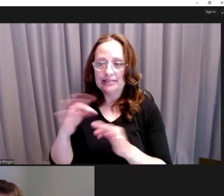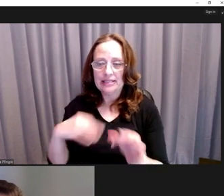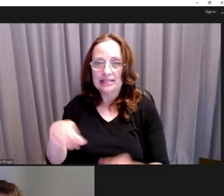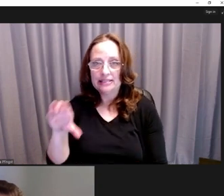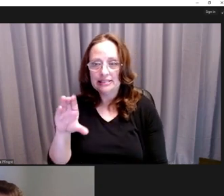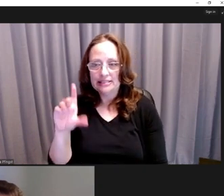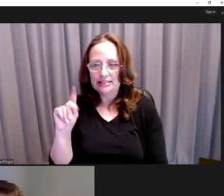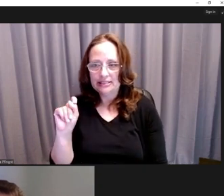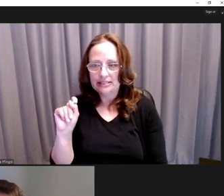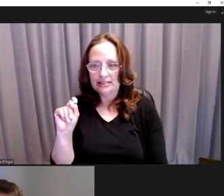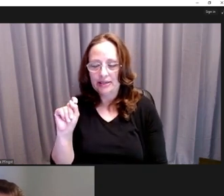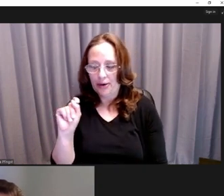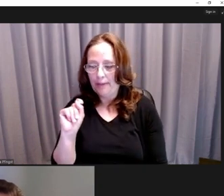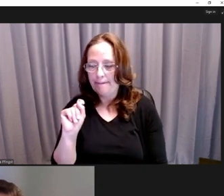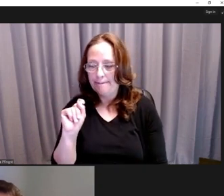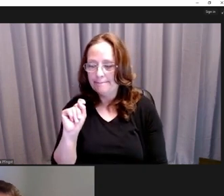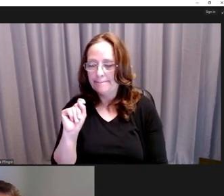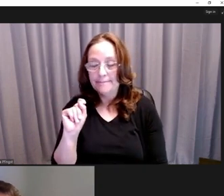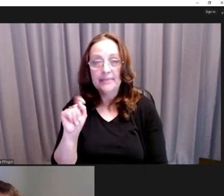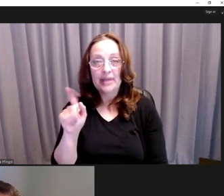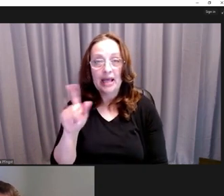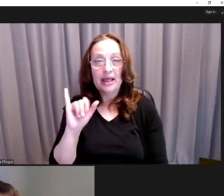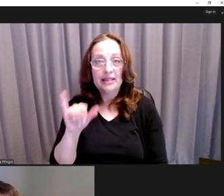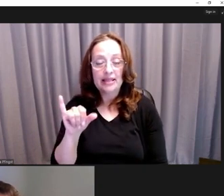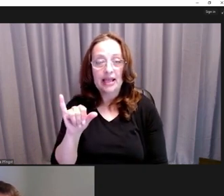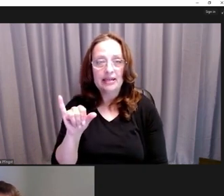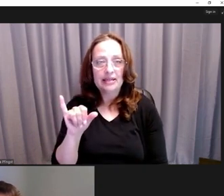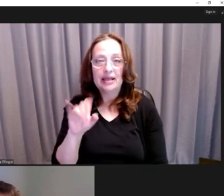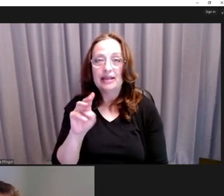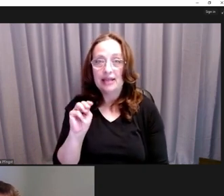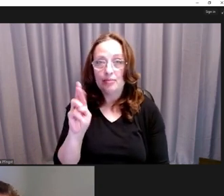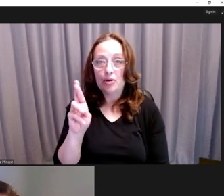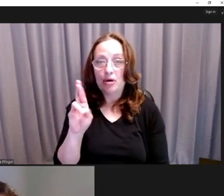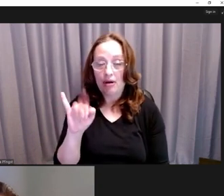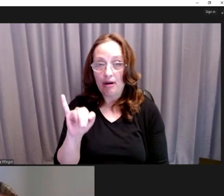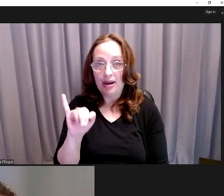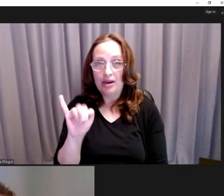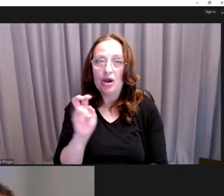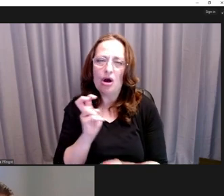Now, the trade-off there is an MRI takes longer to do. To actually acquire the images. But doesn't